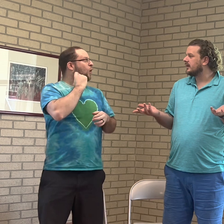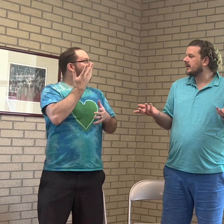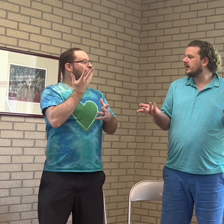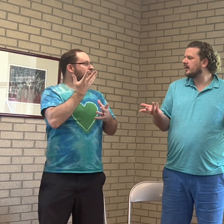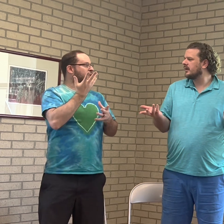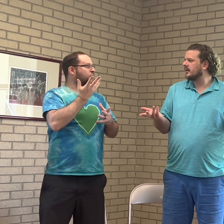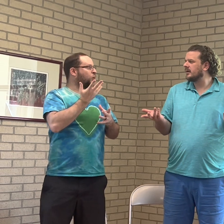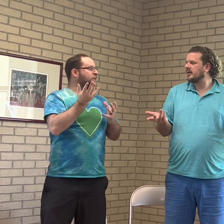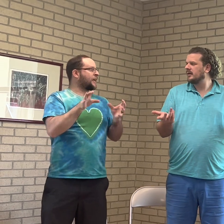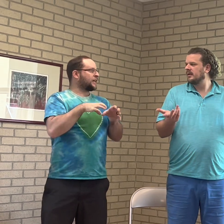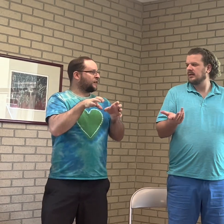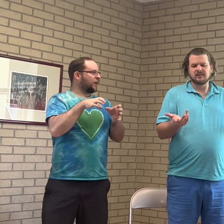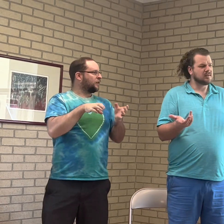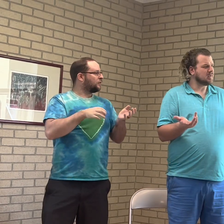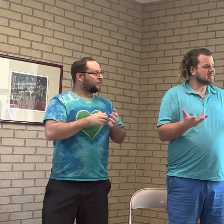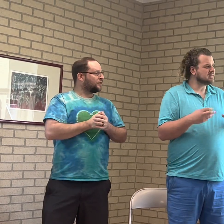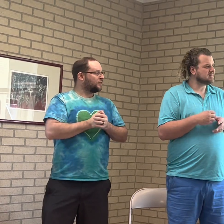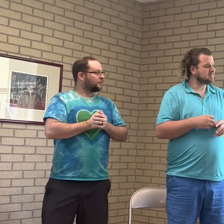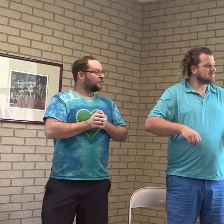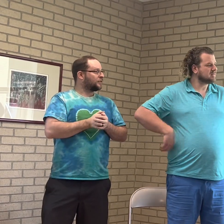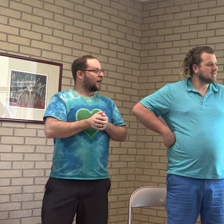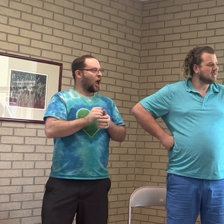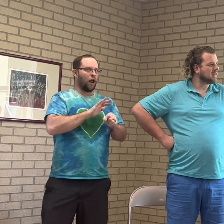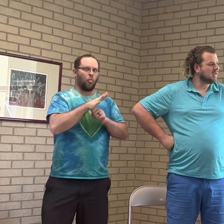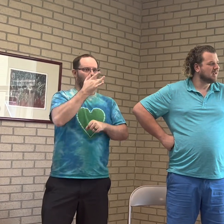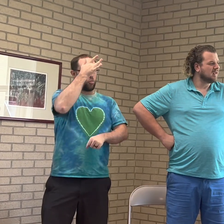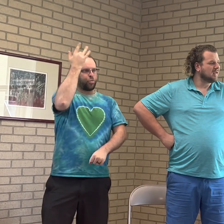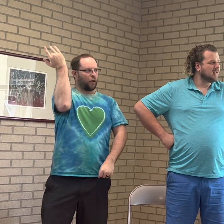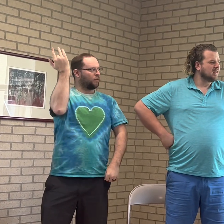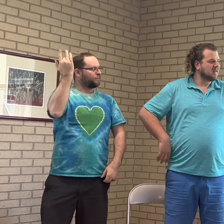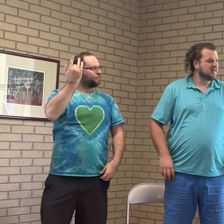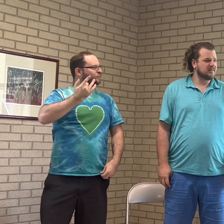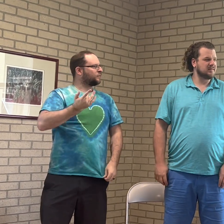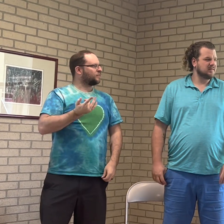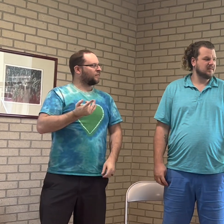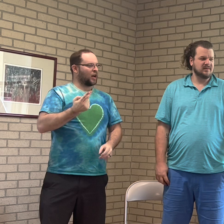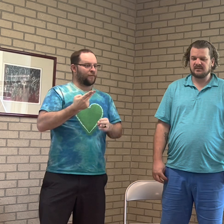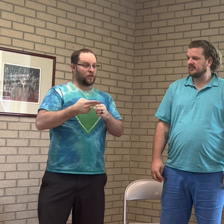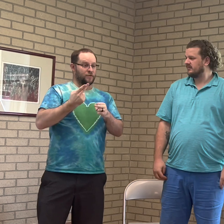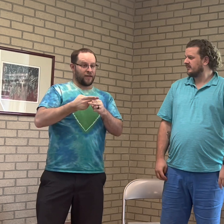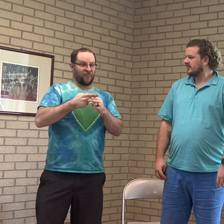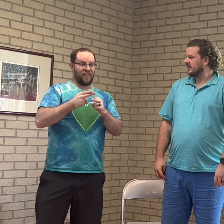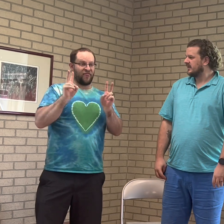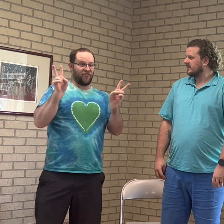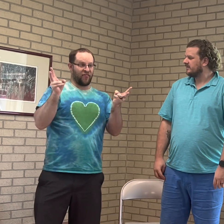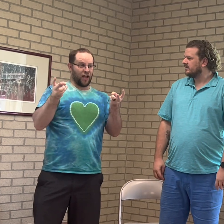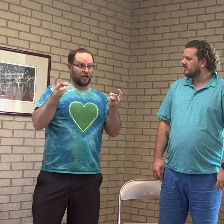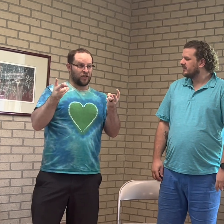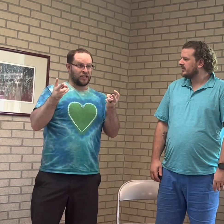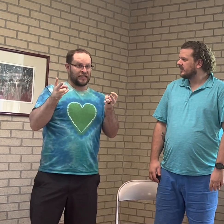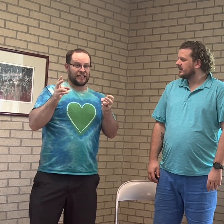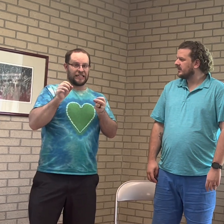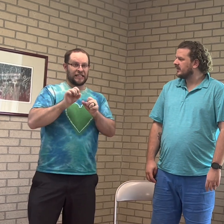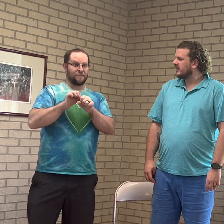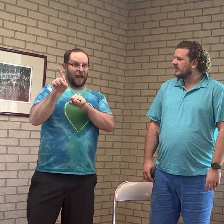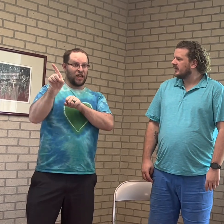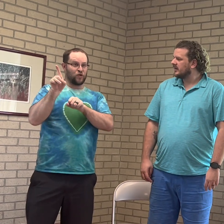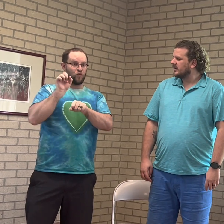Mr. Aaron & Mr. Zae: What's the activity? Mr. Dixon: Oh my gosh I totally forgot what's the name of the theme space rocks. Miss Cali: Space rocks!